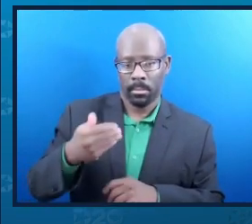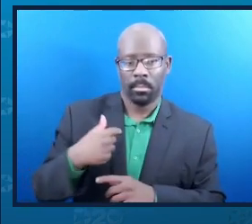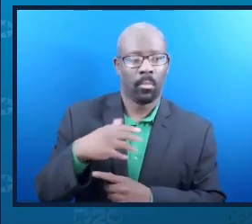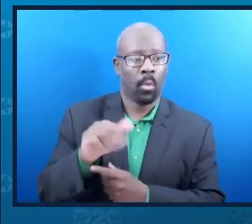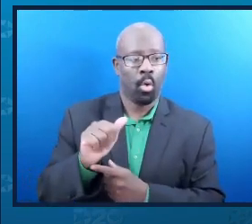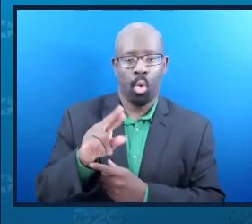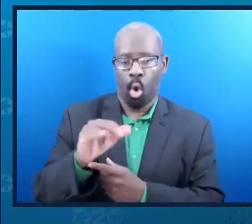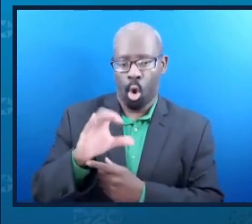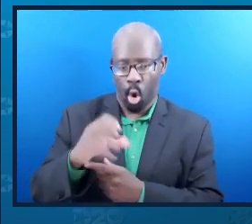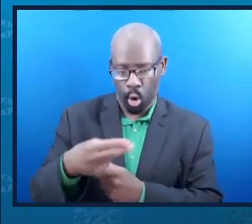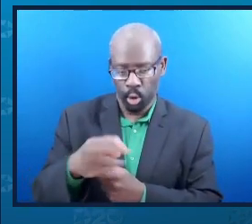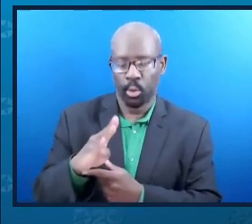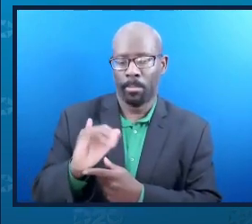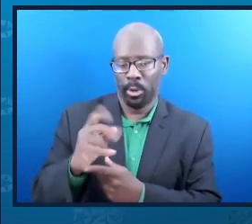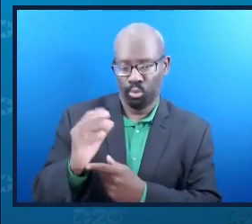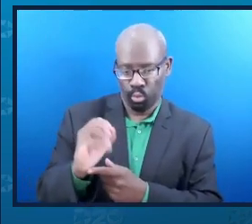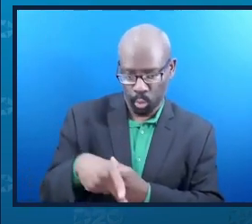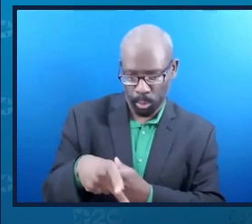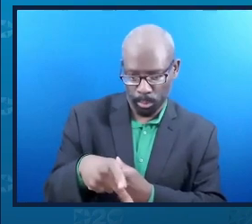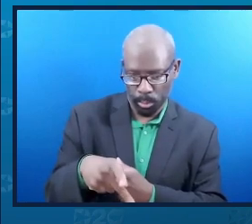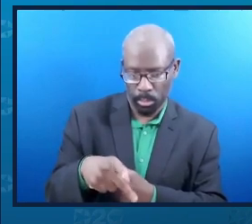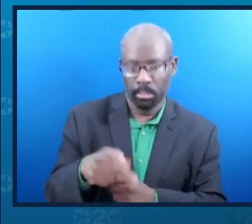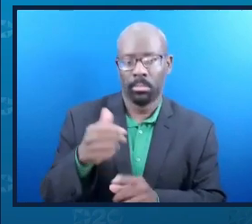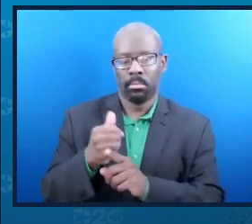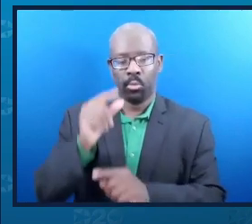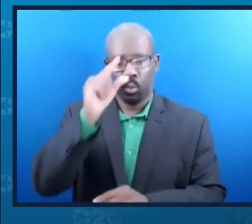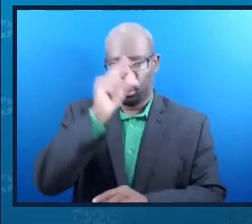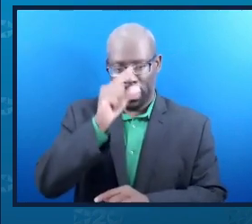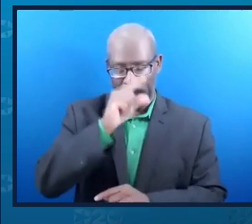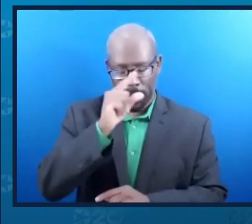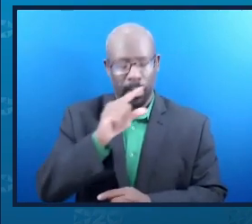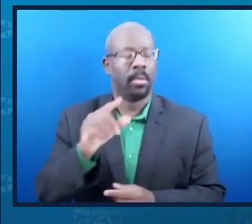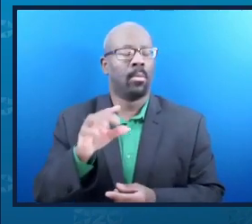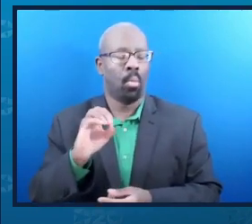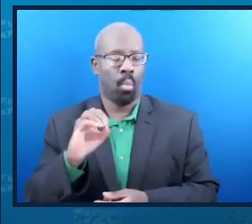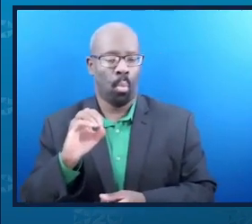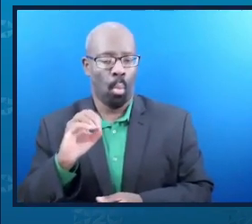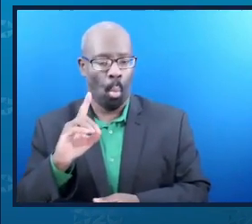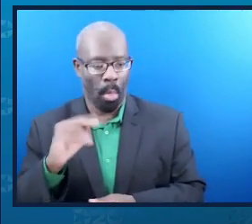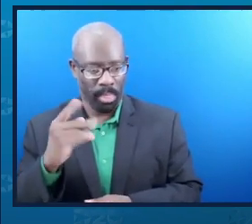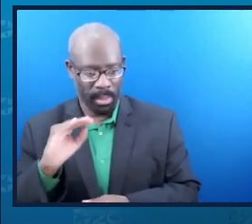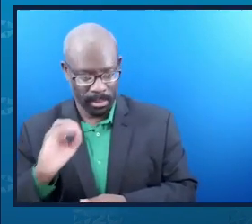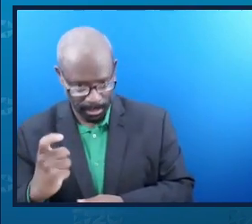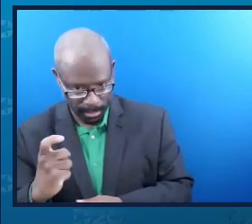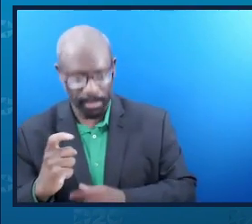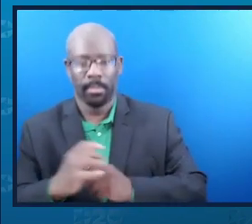AMERICA. LET US PRAY.